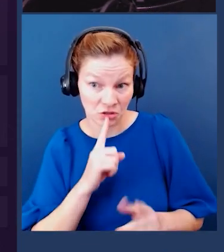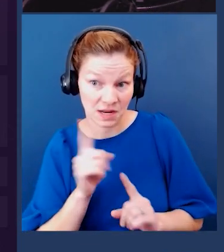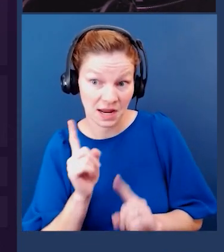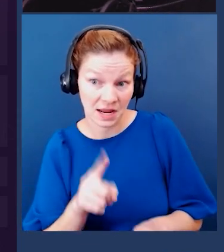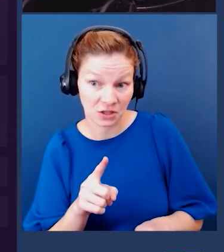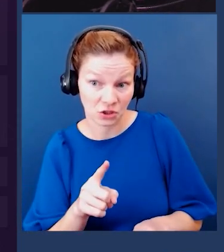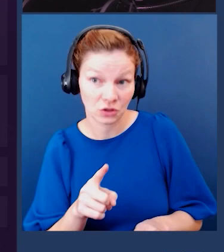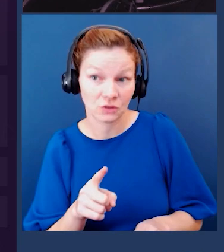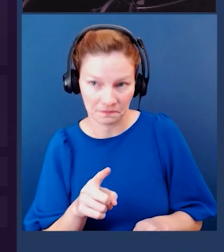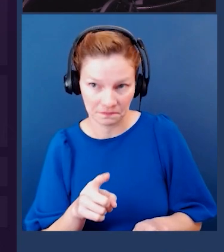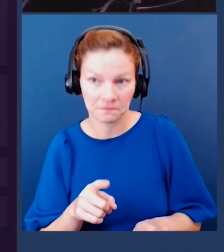Hopefully.